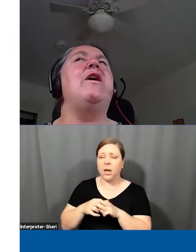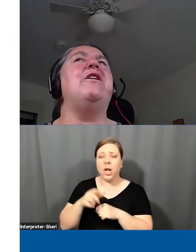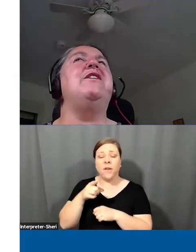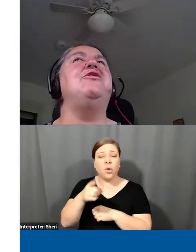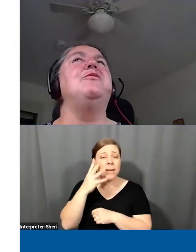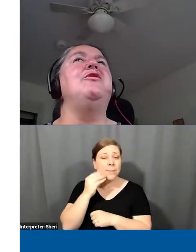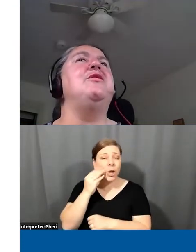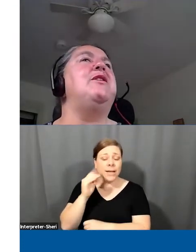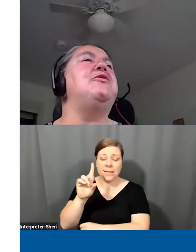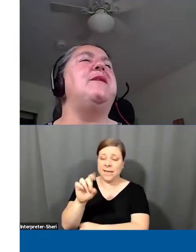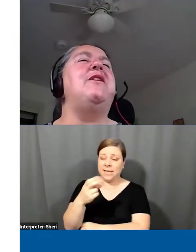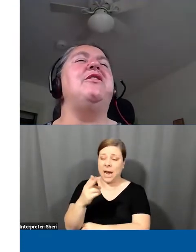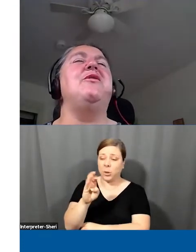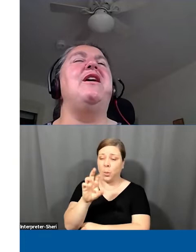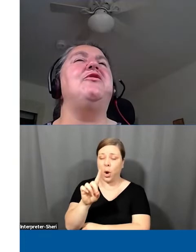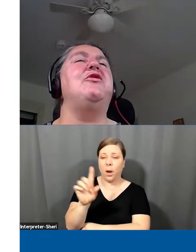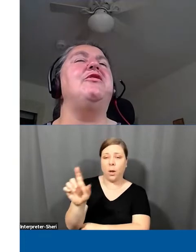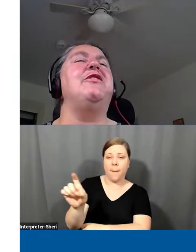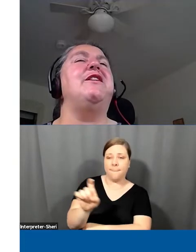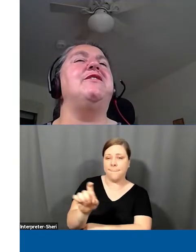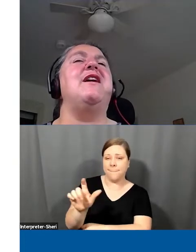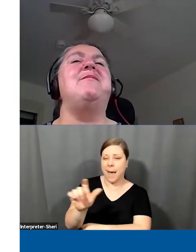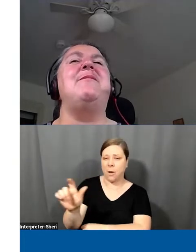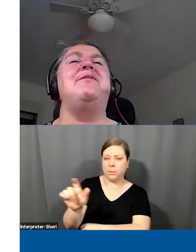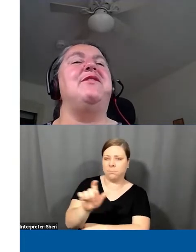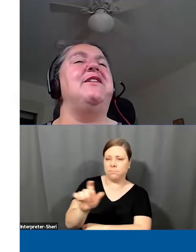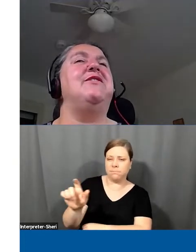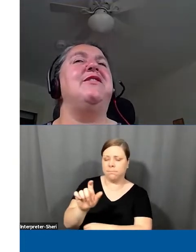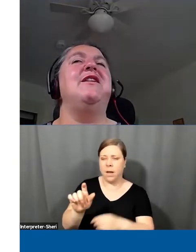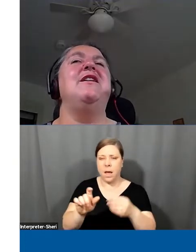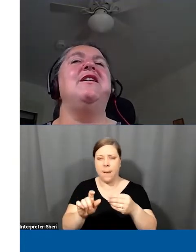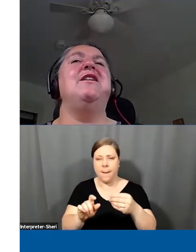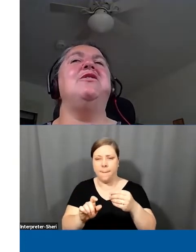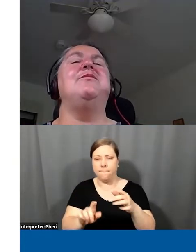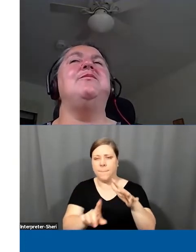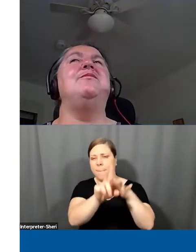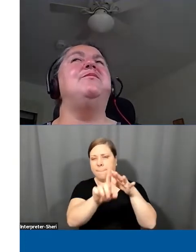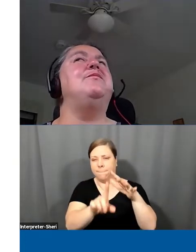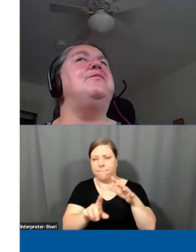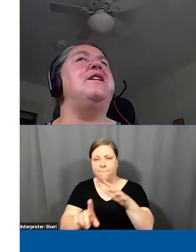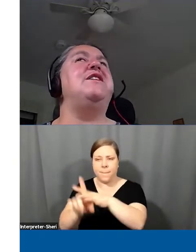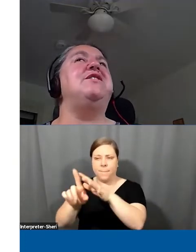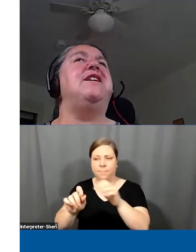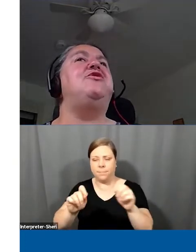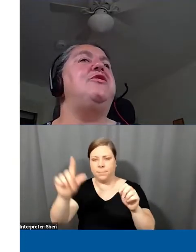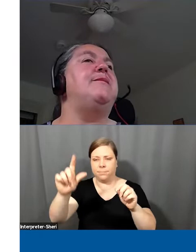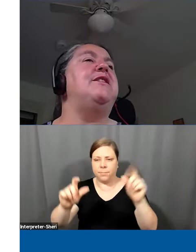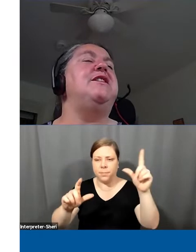where as you move your mouse around and you hover over it, things come up and it gives you the ability